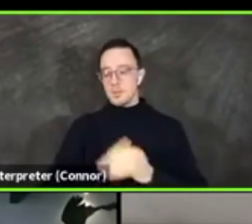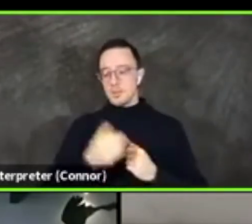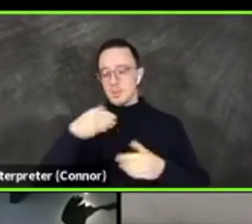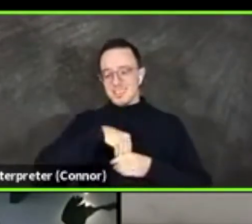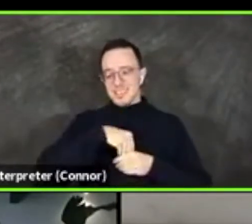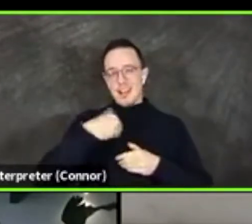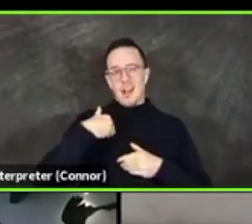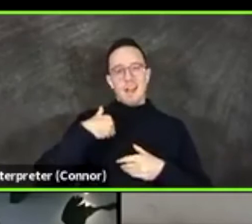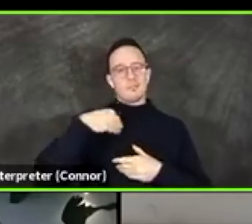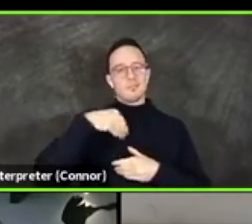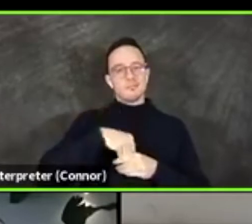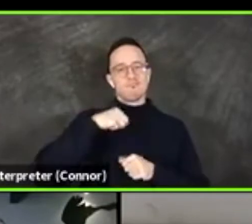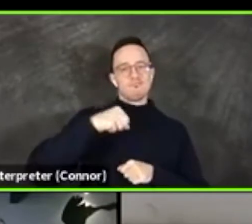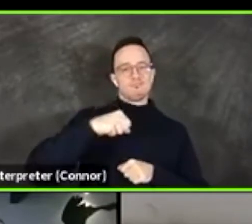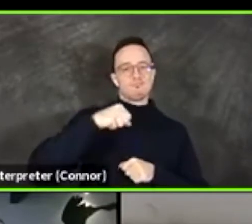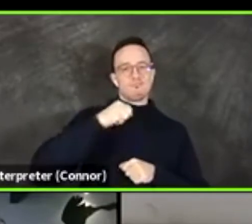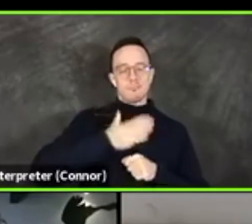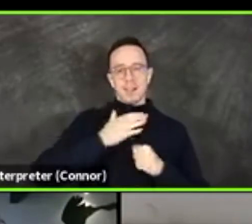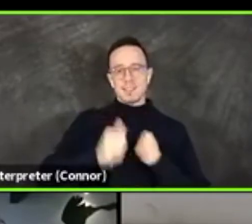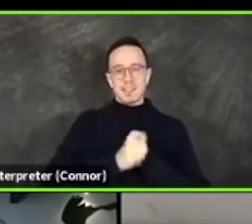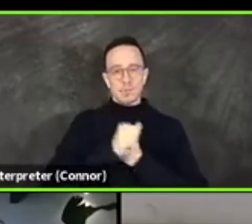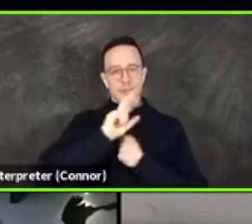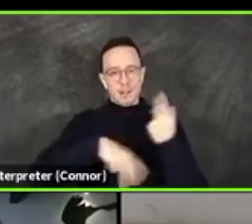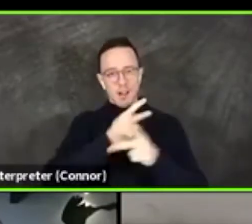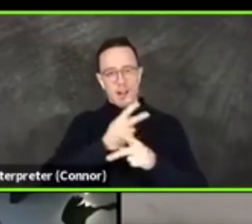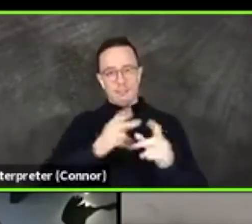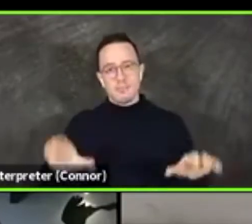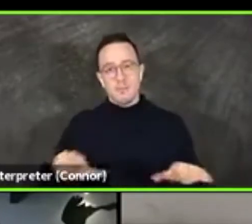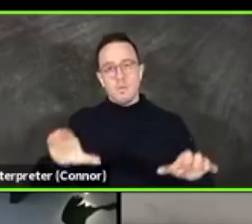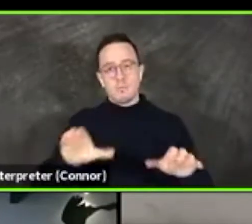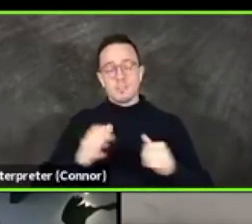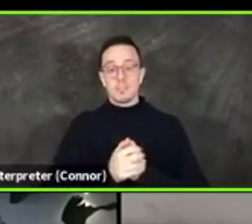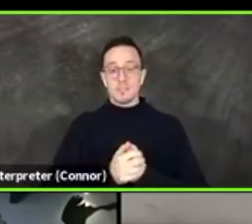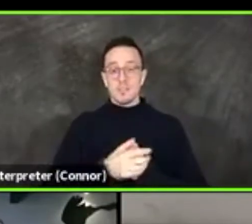OF THAT PERFORMANCE, THAT WE ARE OBLIGATED TO PERFORM, INDIGENEITY IN A WAY THAT IS SO